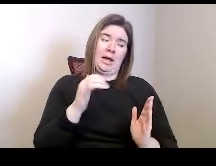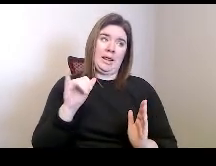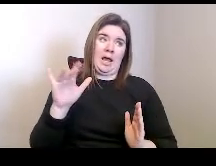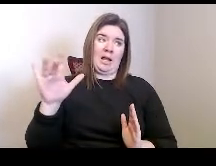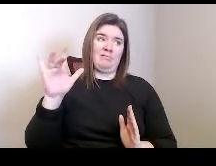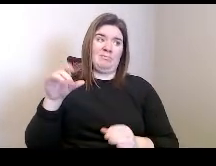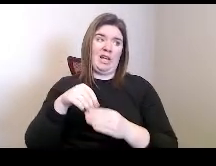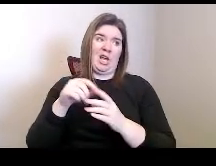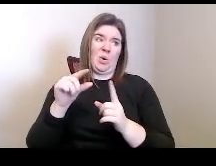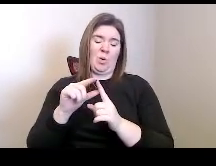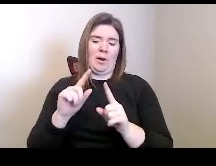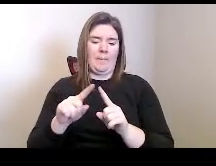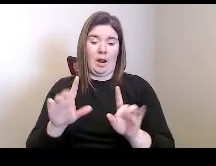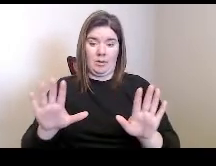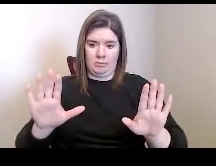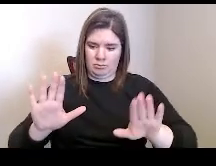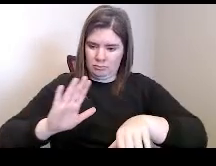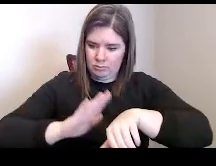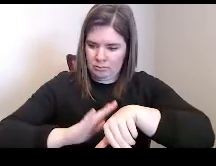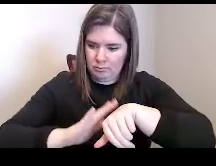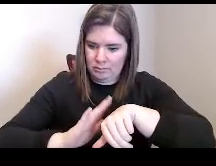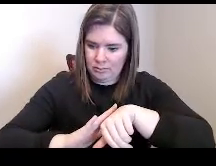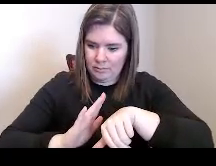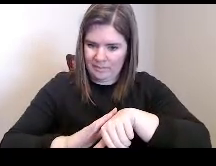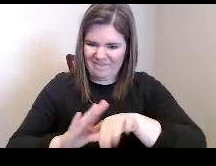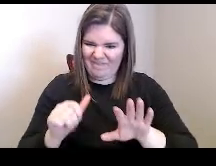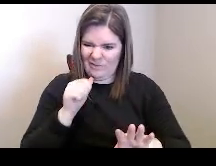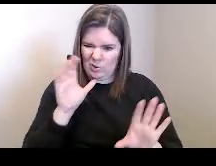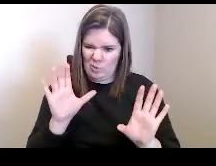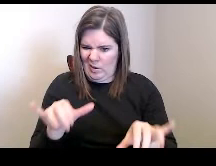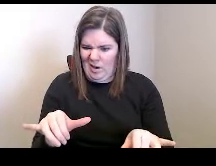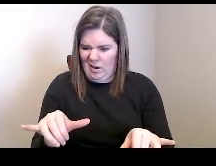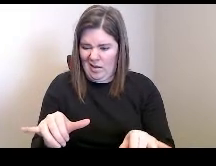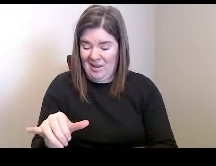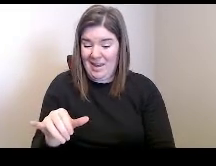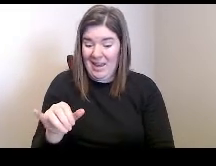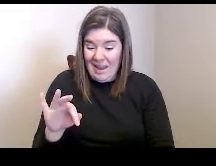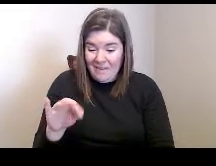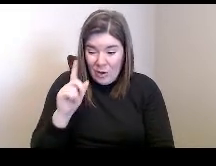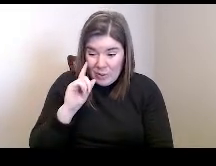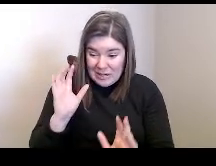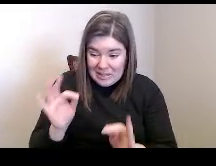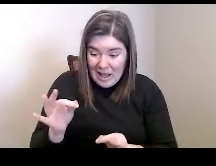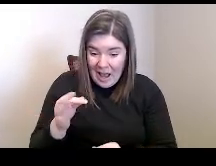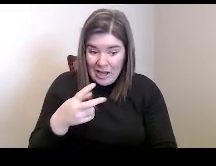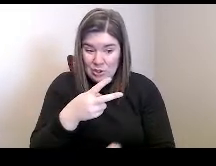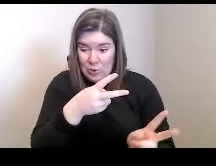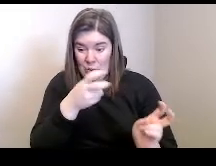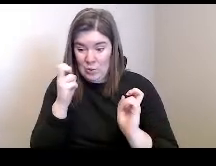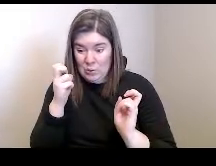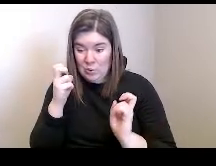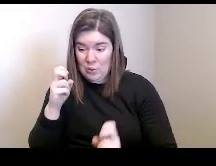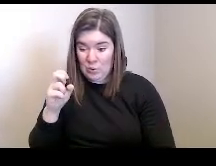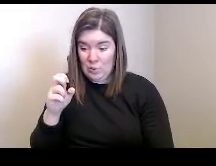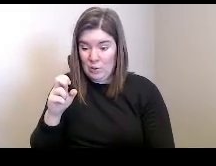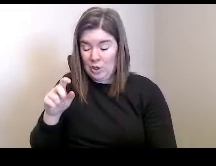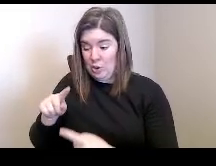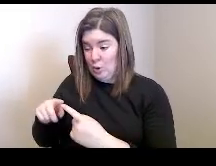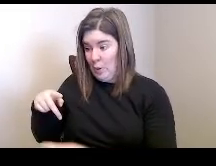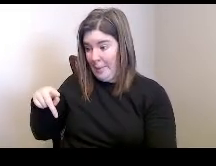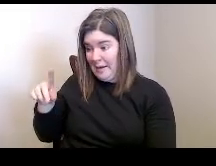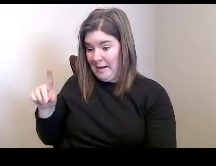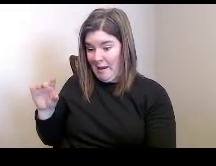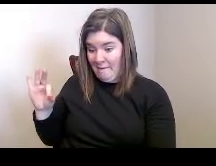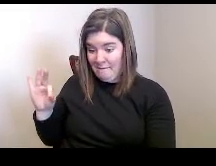caution you to not do that because if you do decide to export out to PDF, that title style